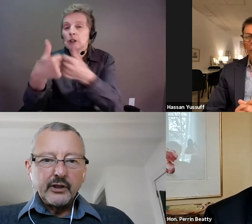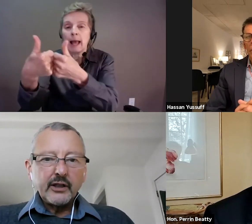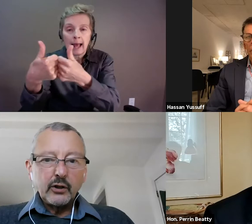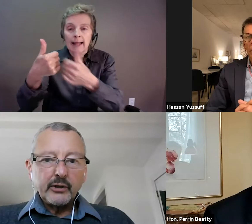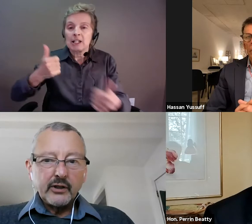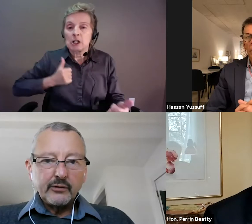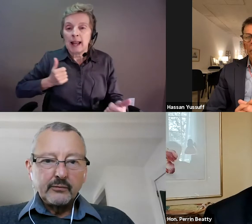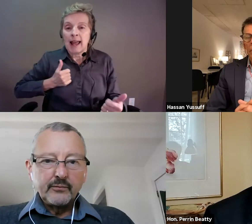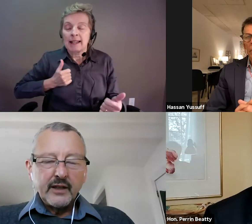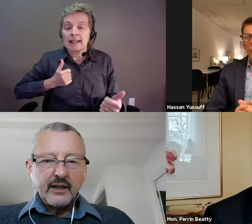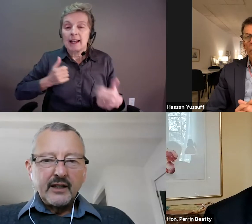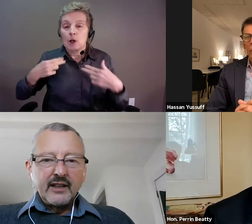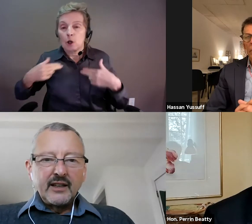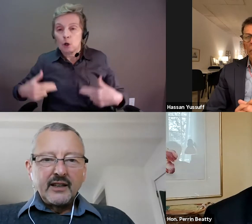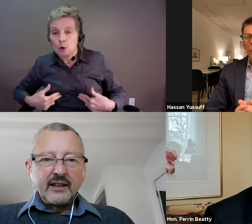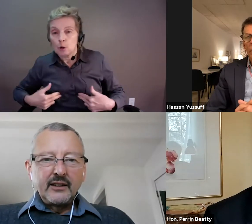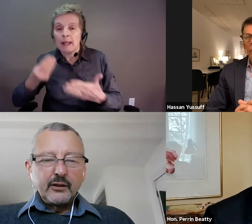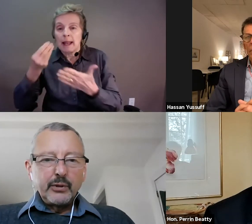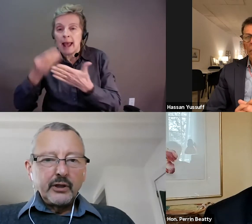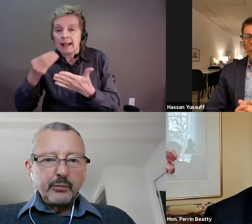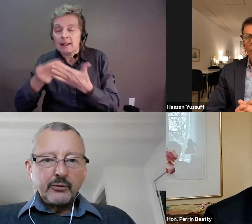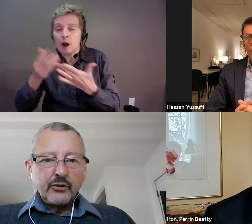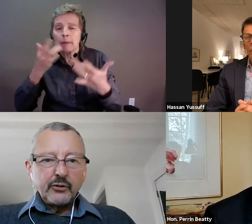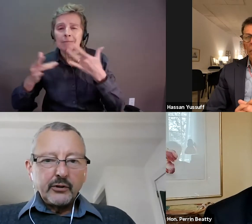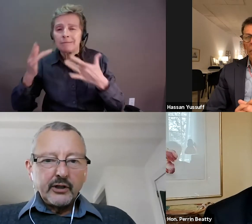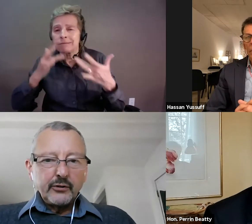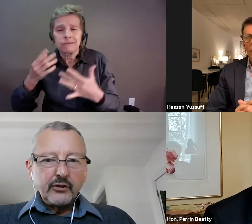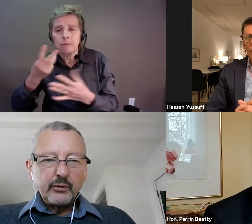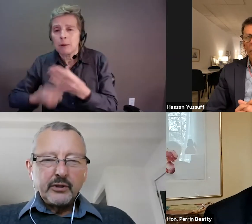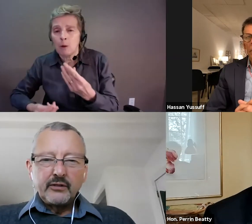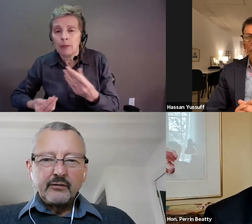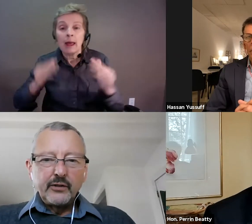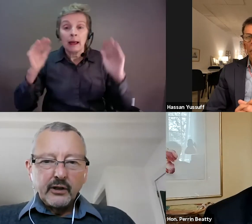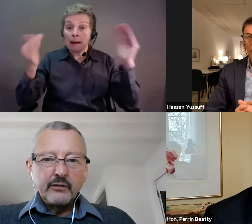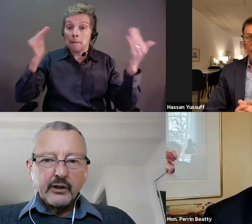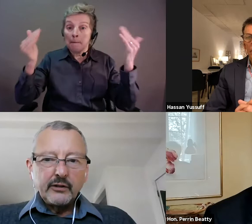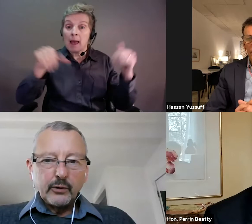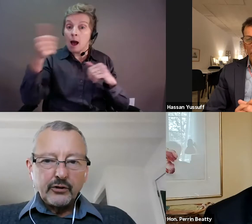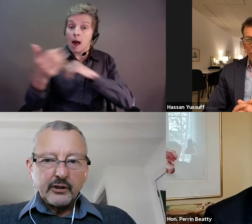and economic level. And compared perhaps to some other countries, we've been very, very fortunate